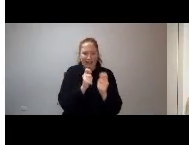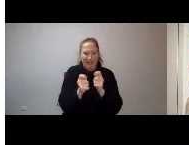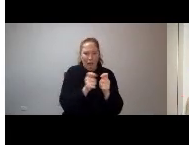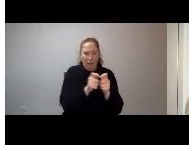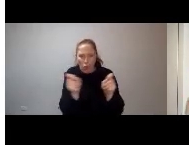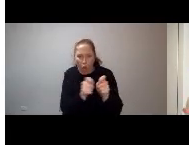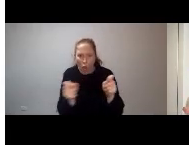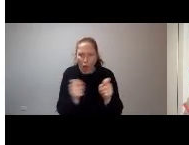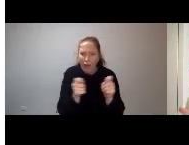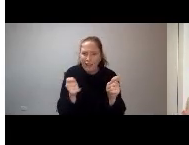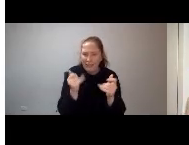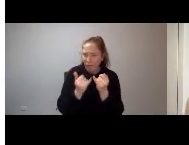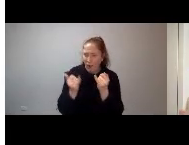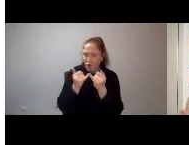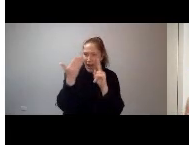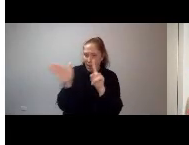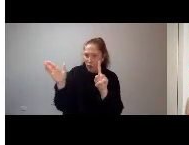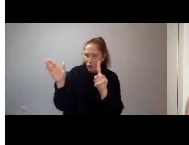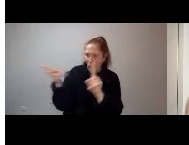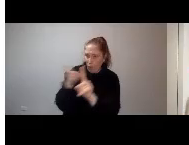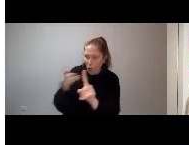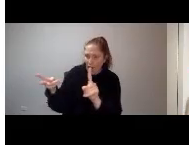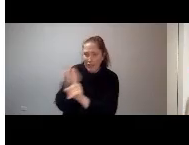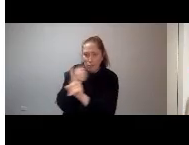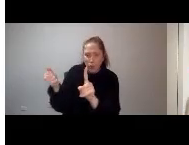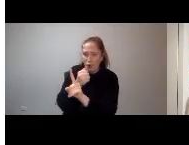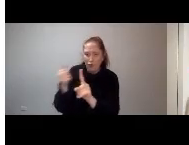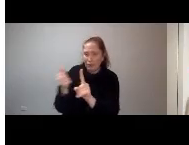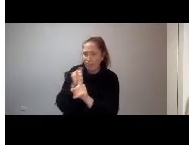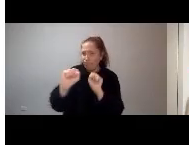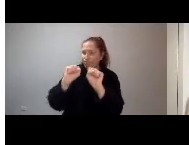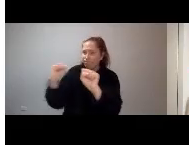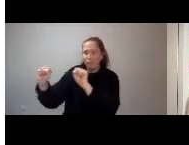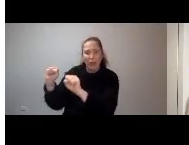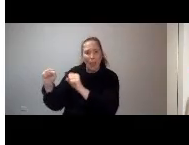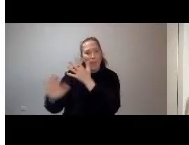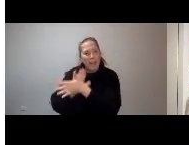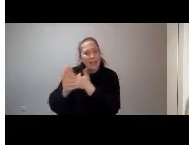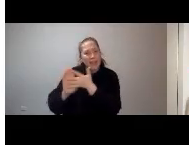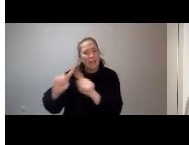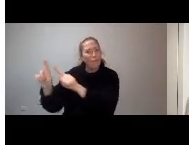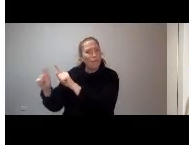that you are trying to measure for quality services. And the way we also do it